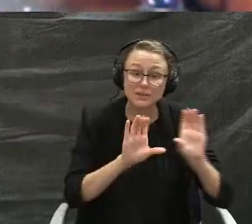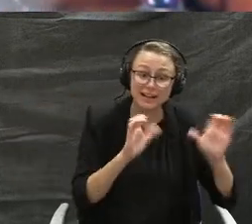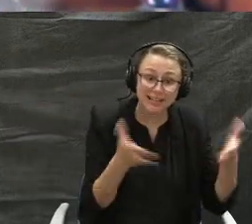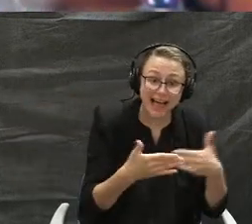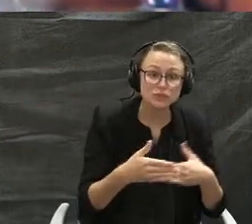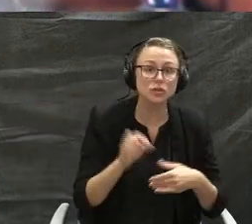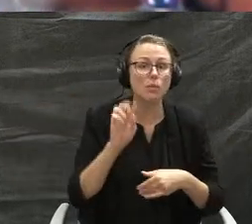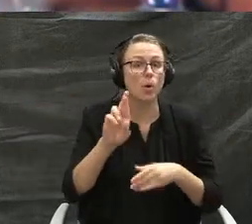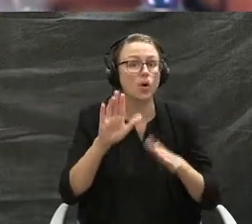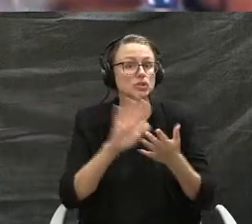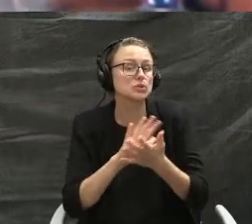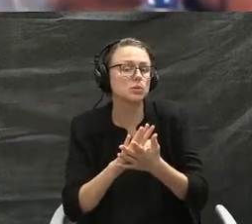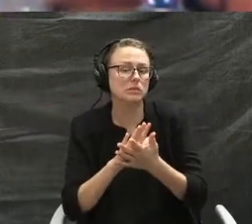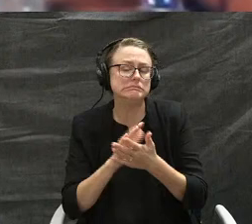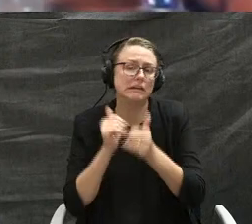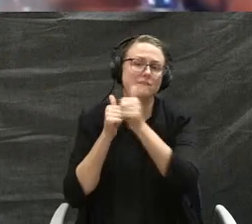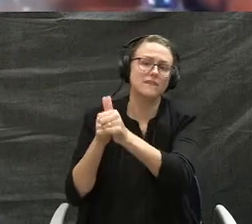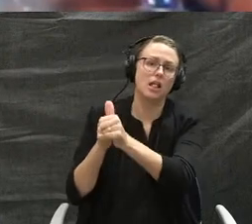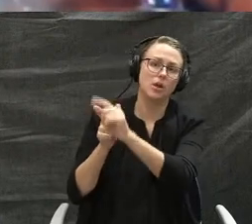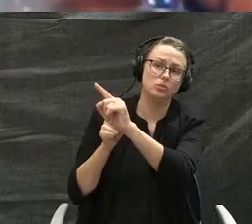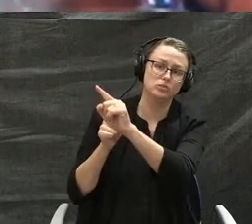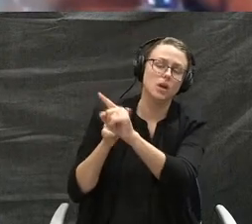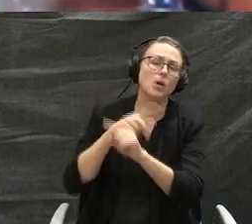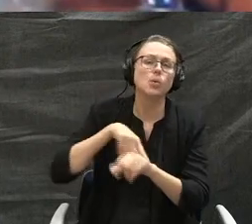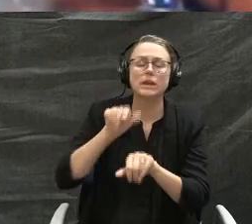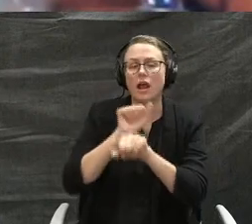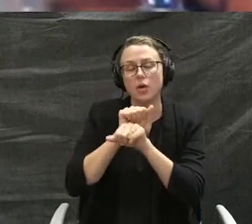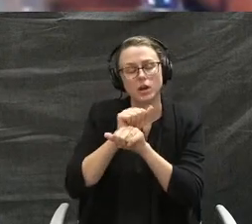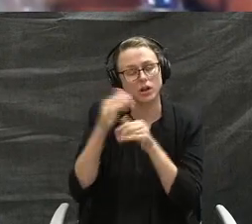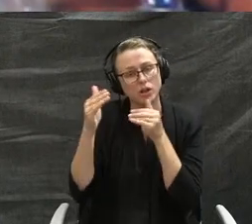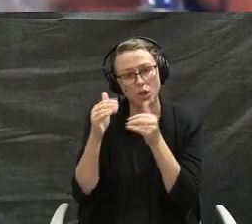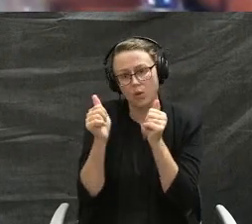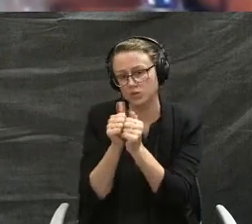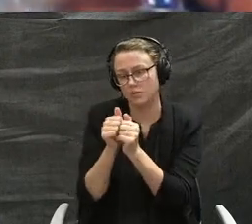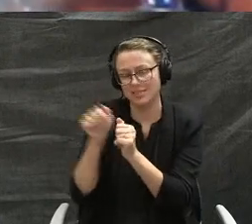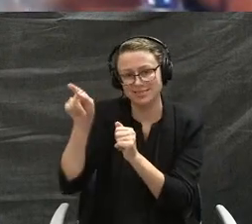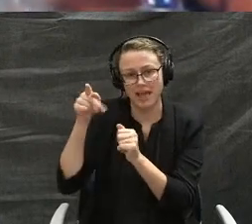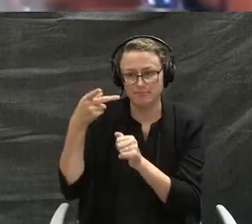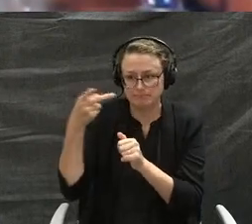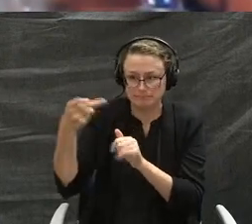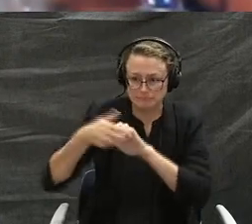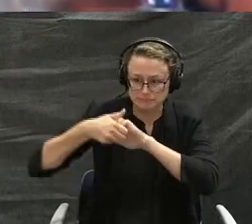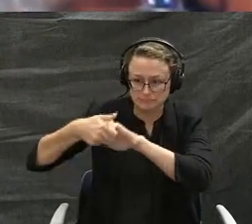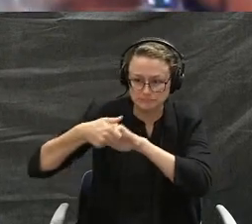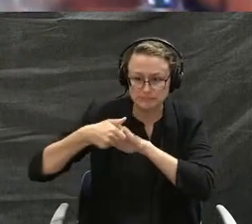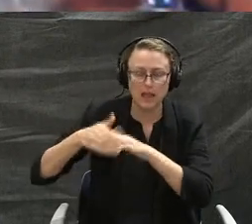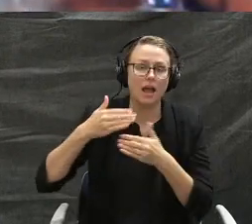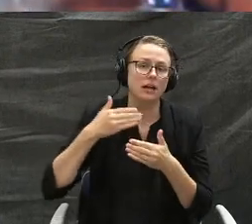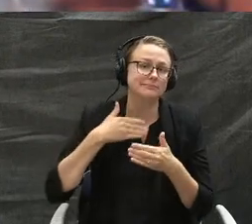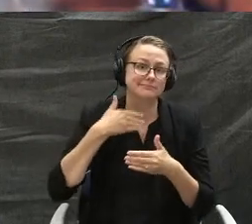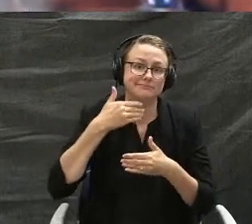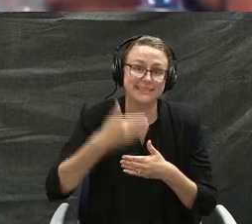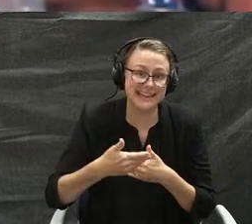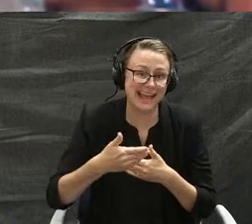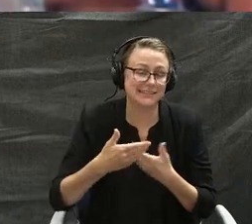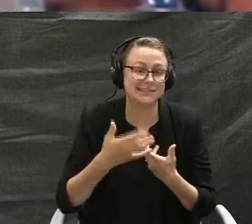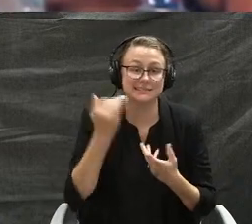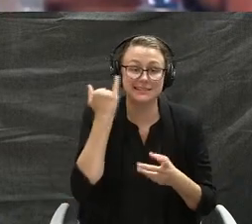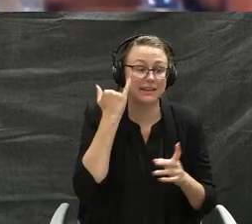school so we will work very closely with them on what next steps need to happen when we have a covid positive case. Who